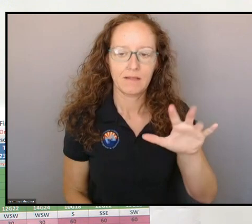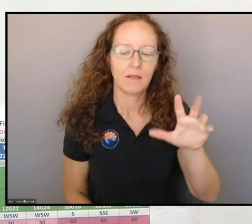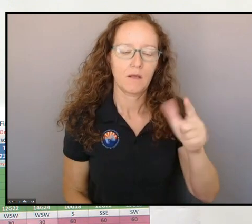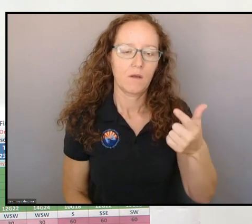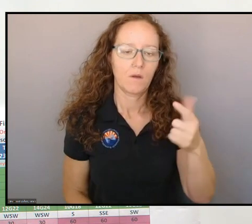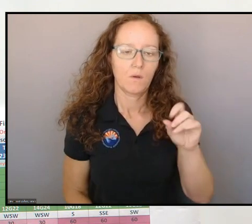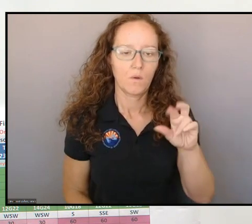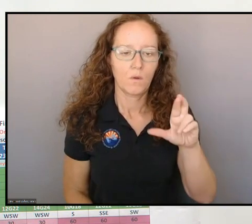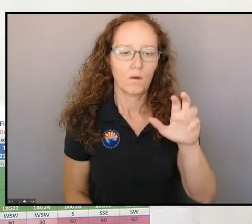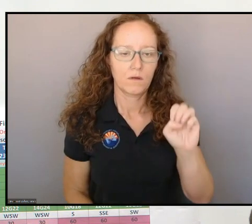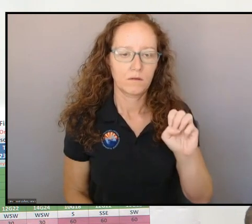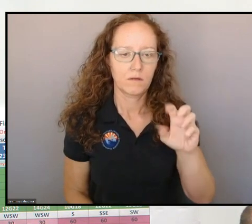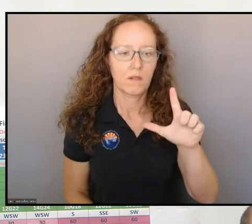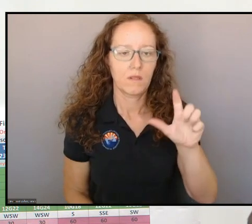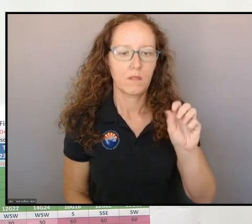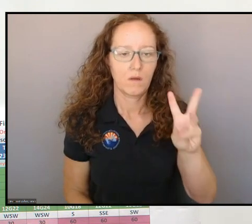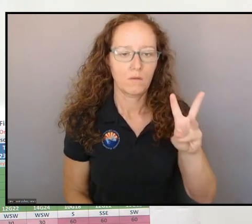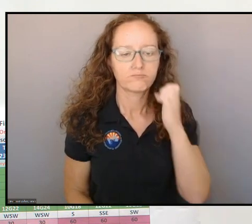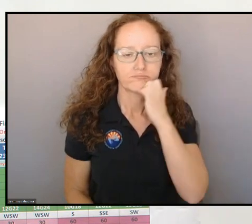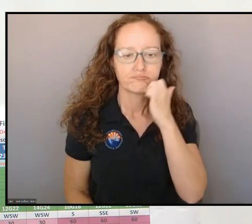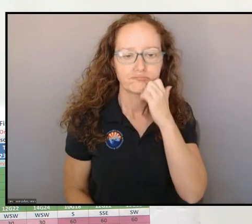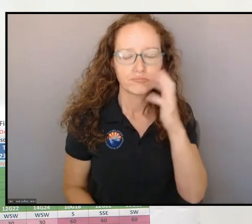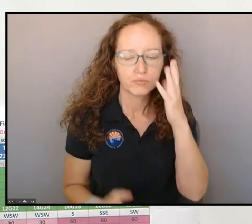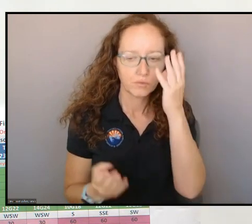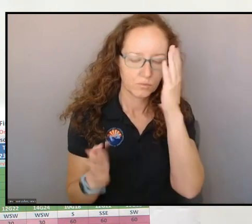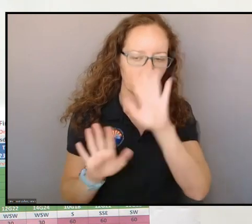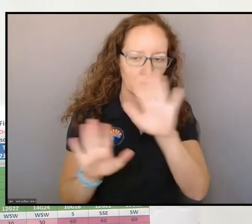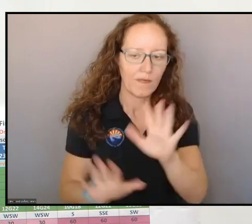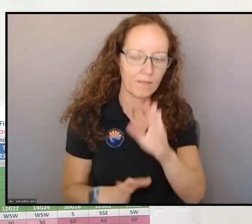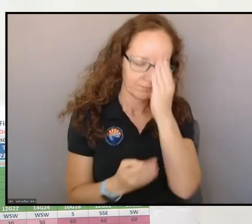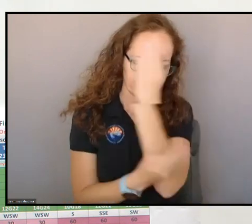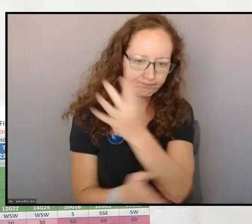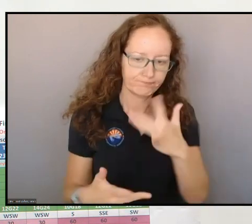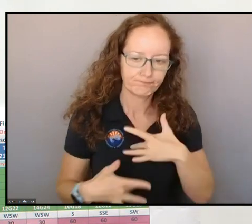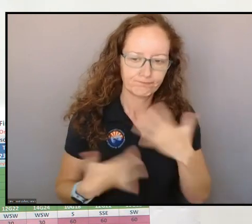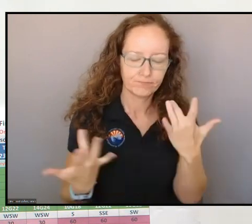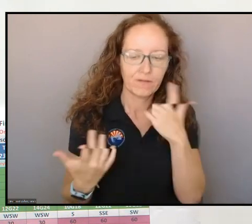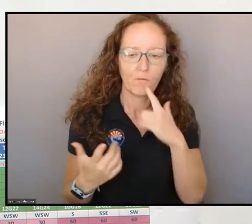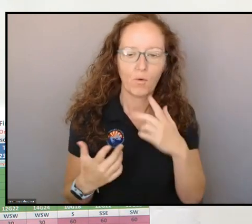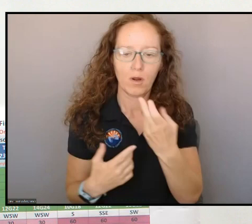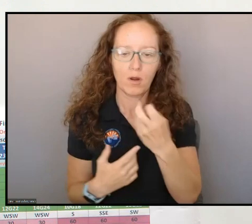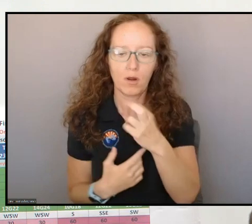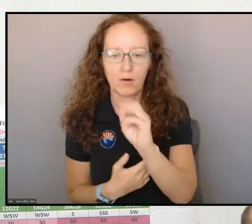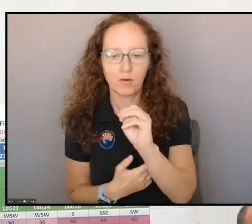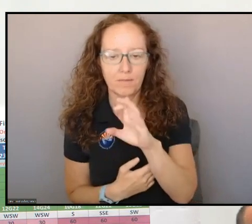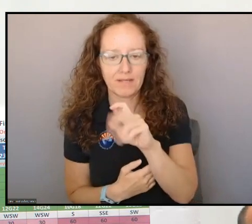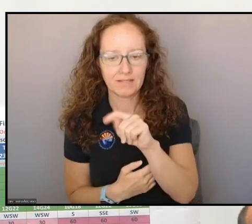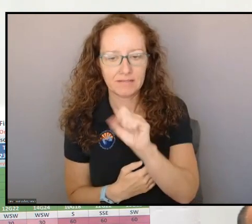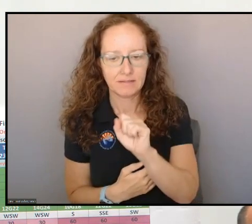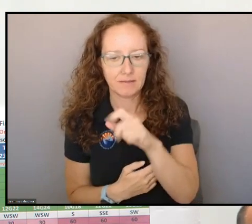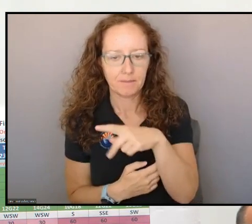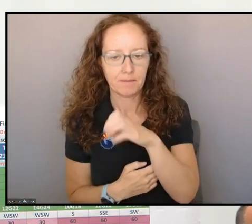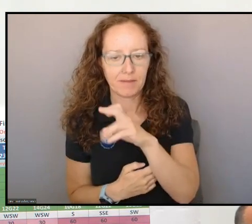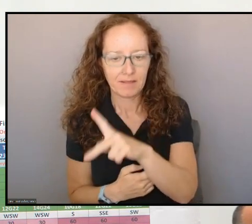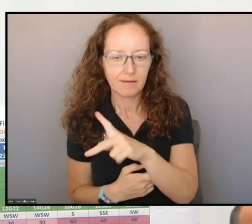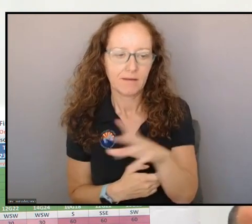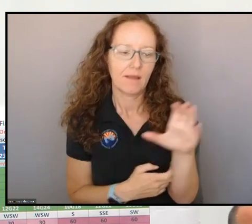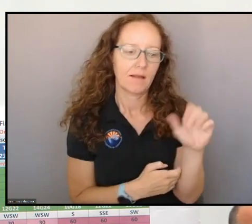Peak/Calf Canyon Fire. So as we all know, we've seen plenty of rain over the past several days. Uh today is the first